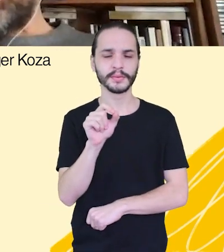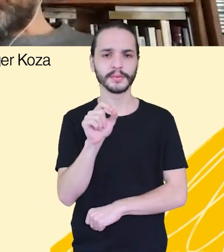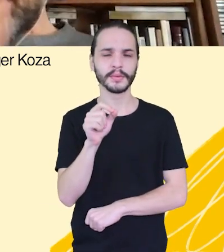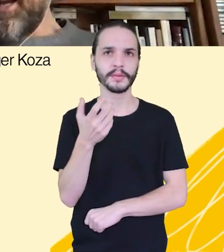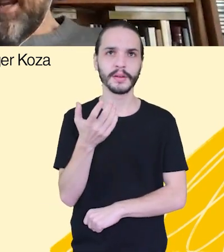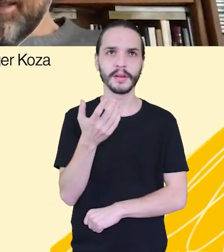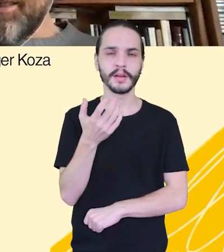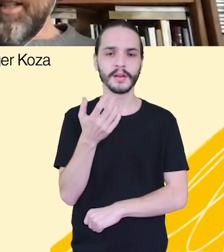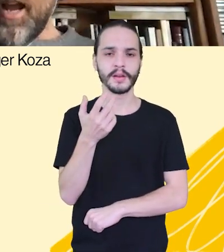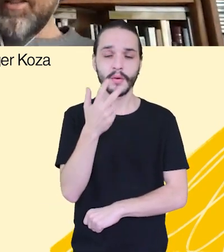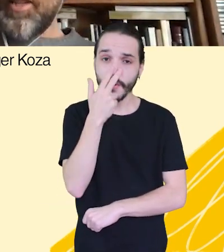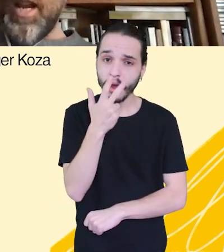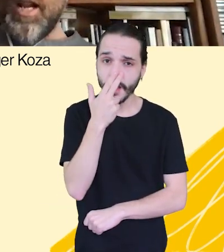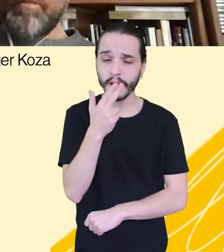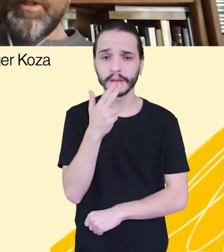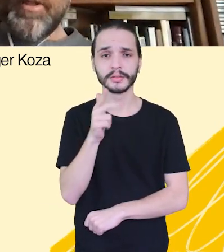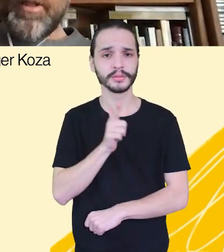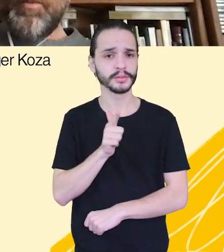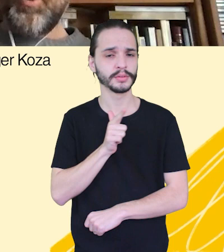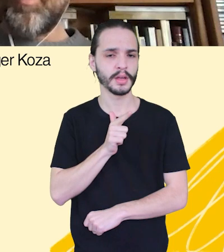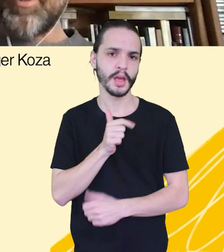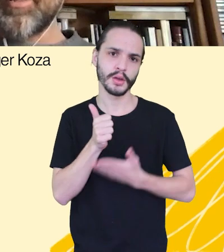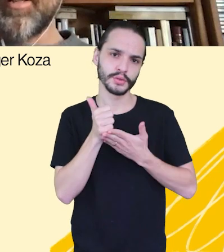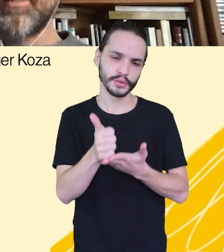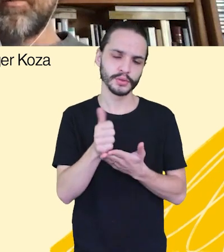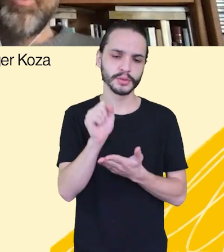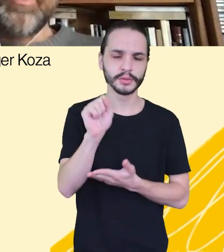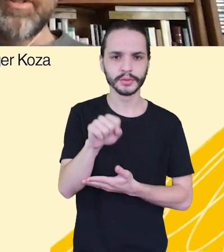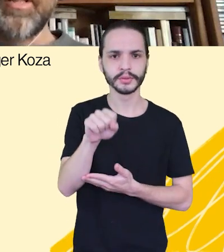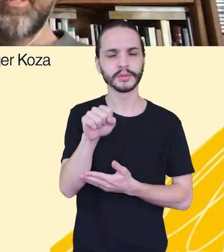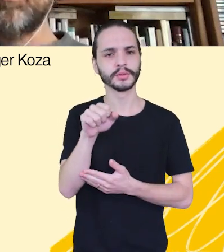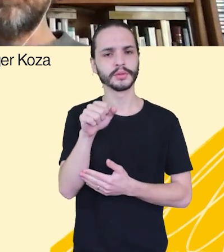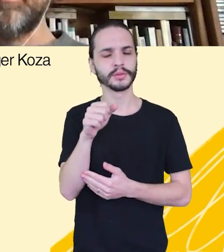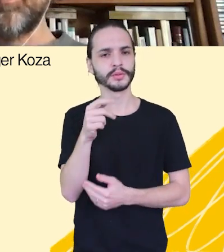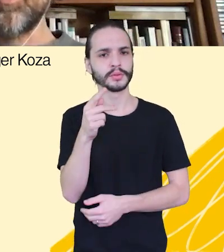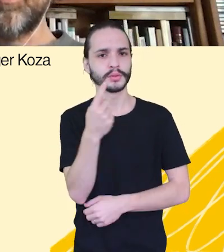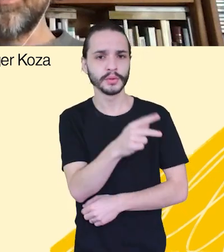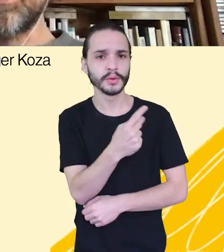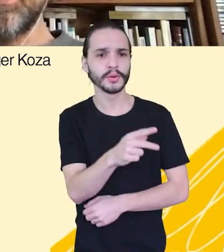and I guess it has helped the viewers watching this